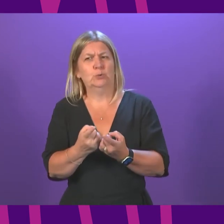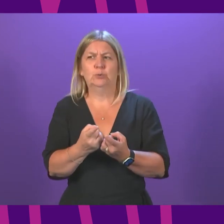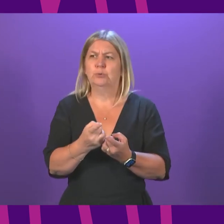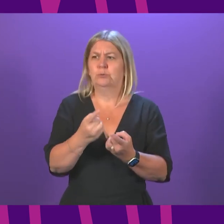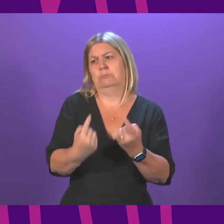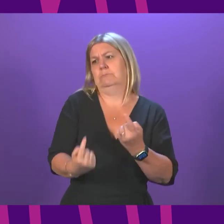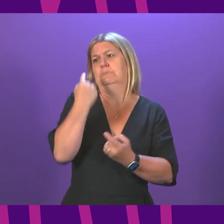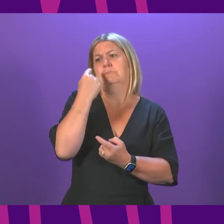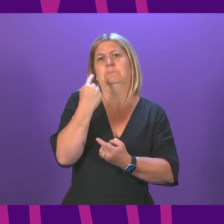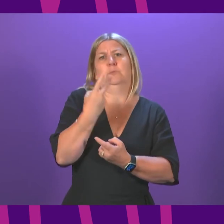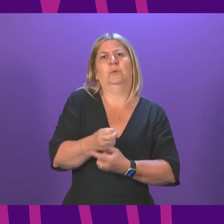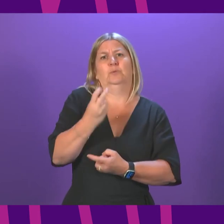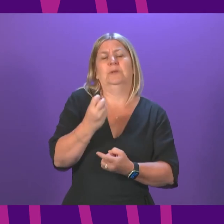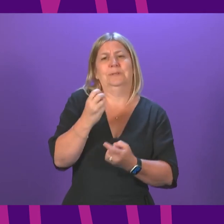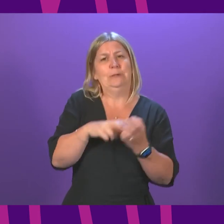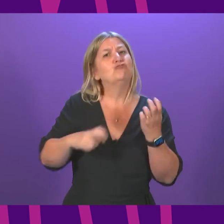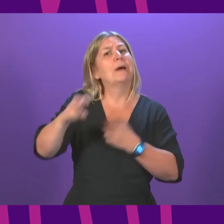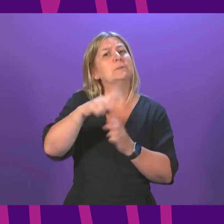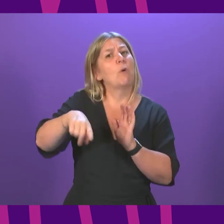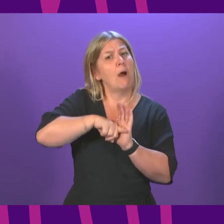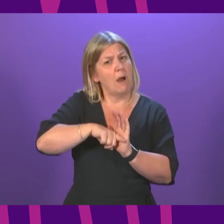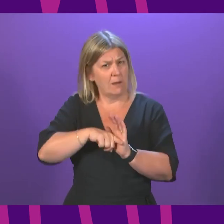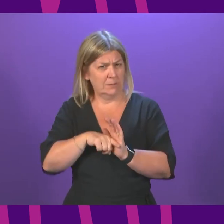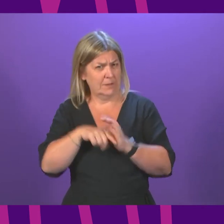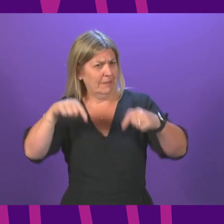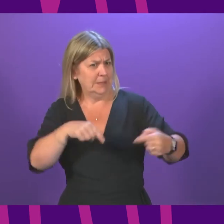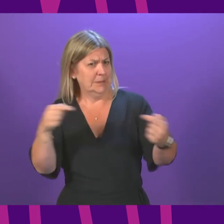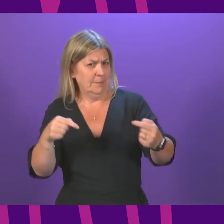be giving effect to provisions that Parliament has already debated in great detail.